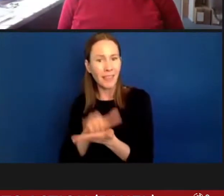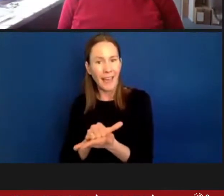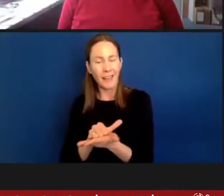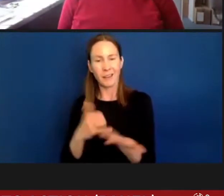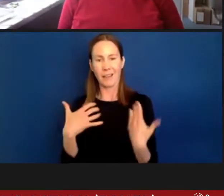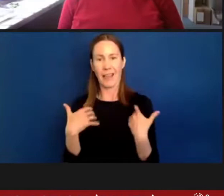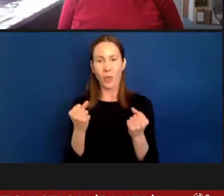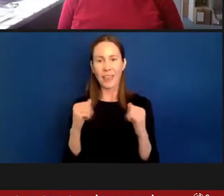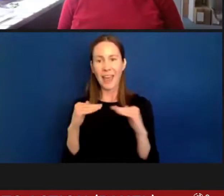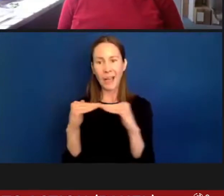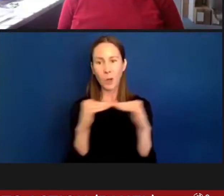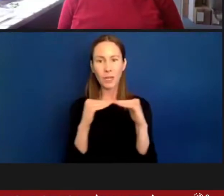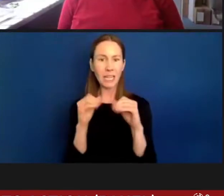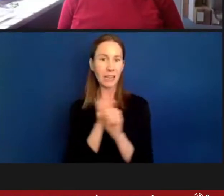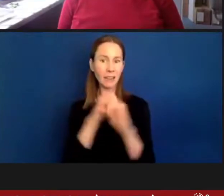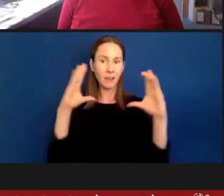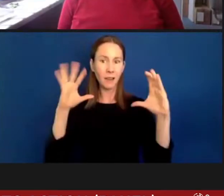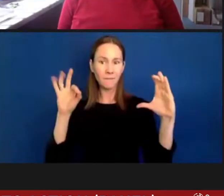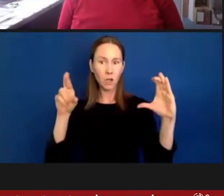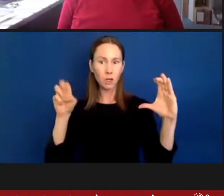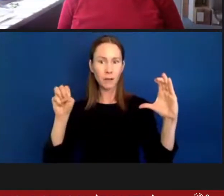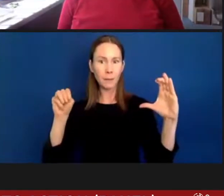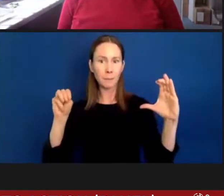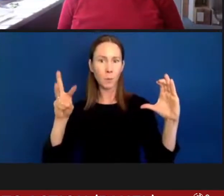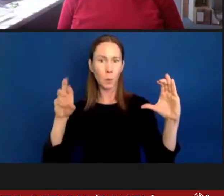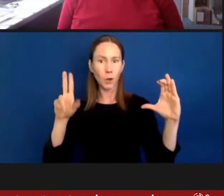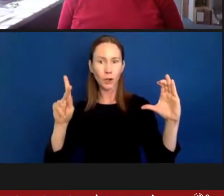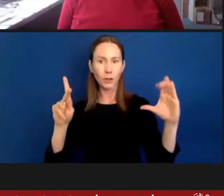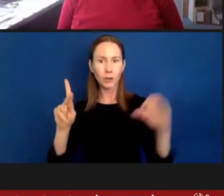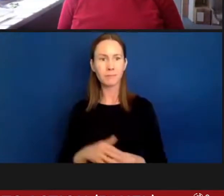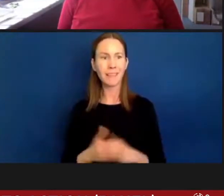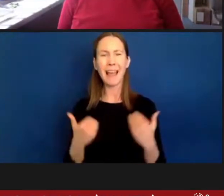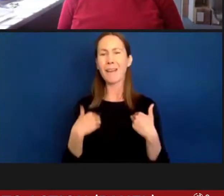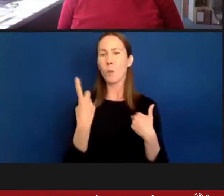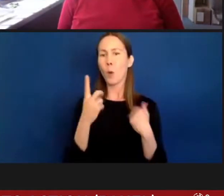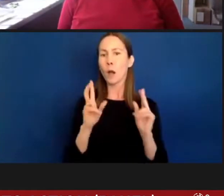It is not enough just to have someone as a token representative.